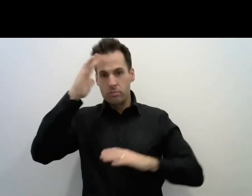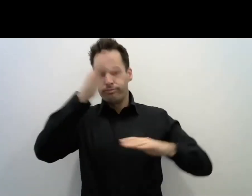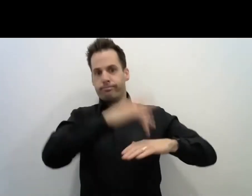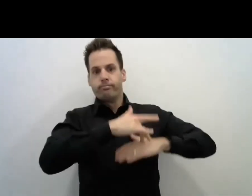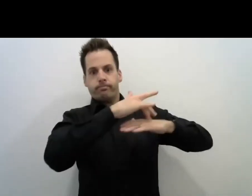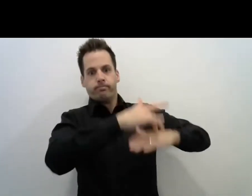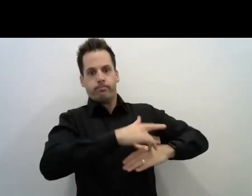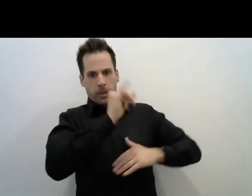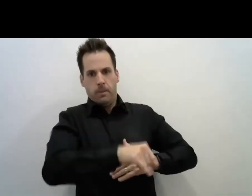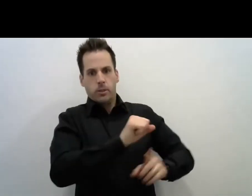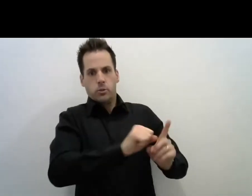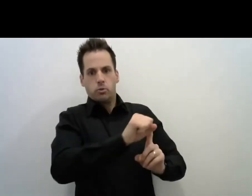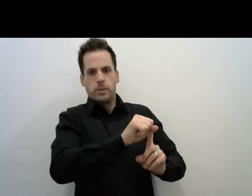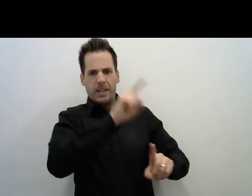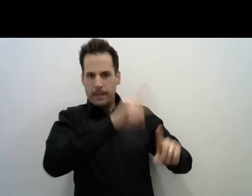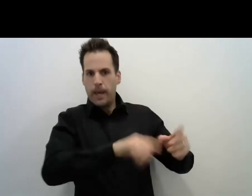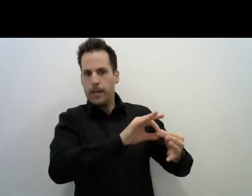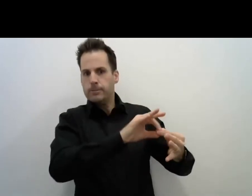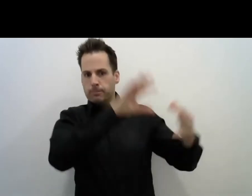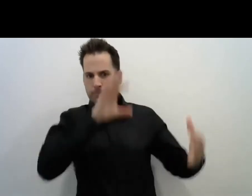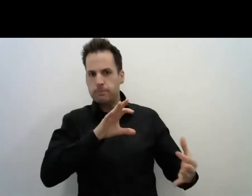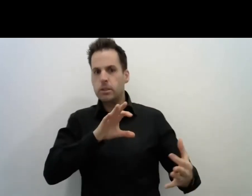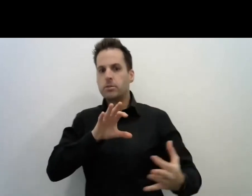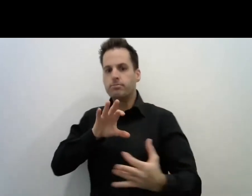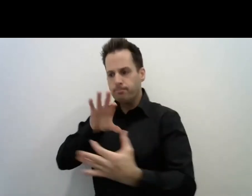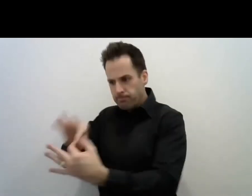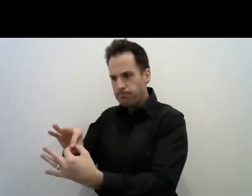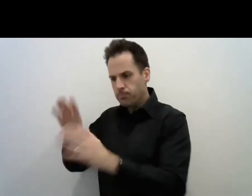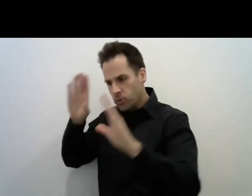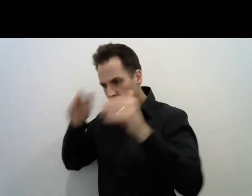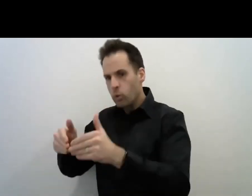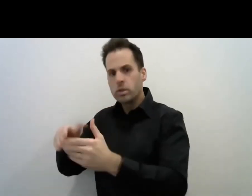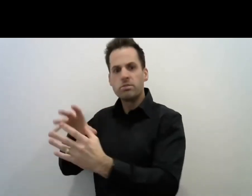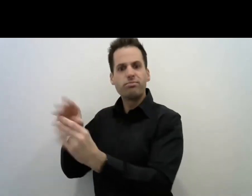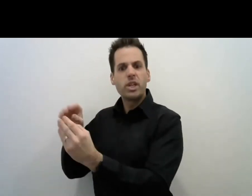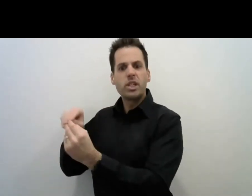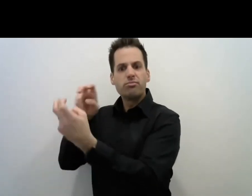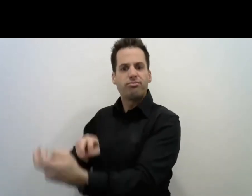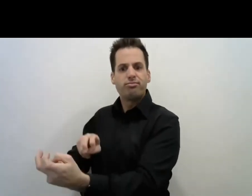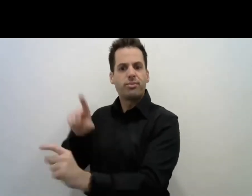what had just occurred and not what was supposed to occur and so that for me was